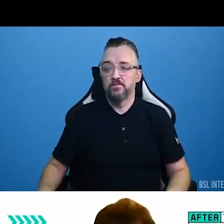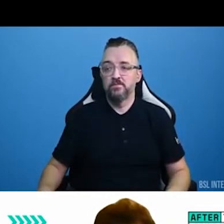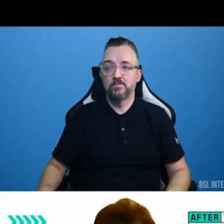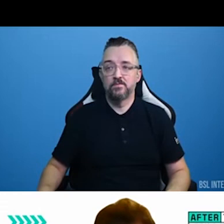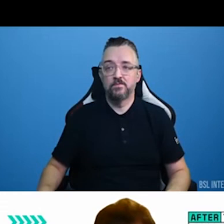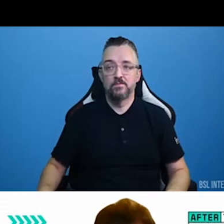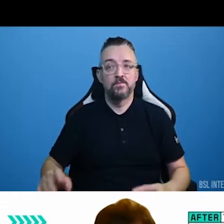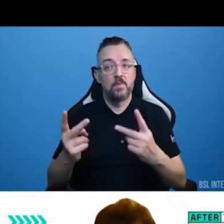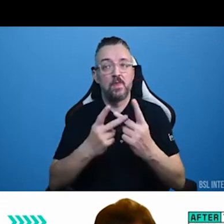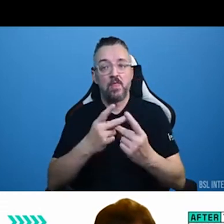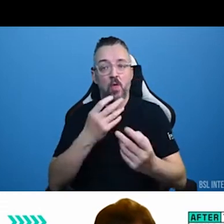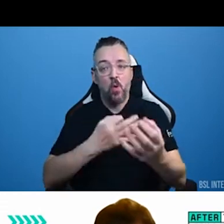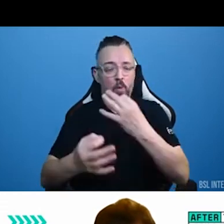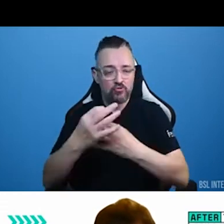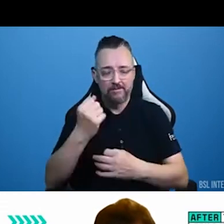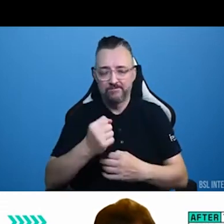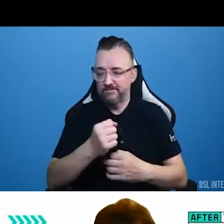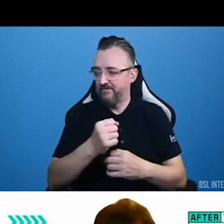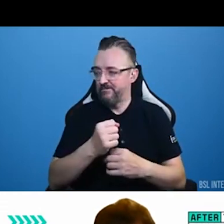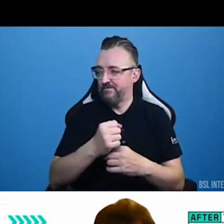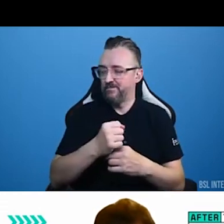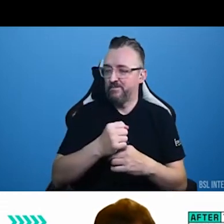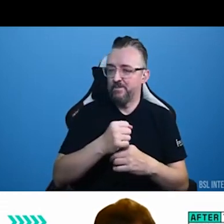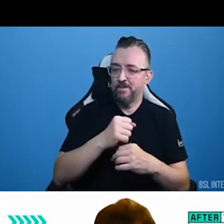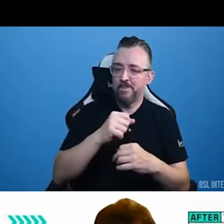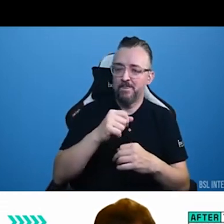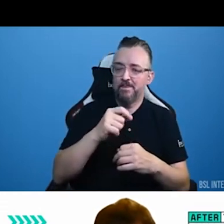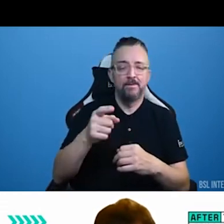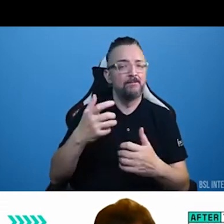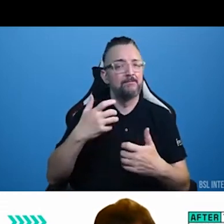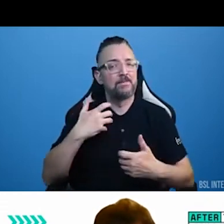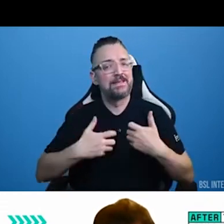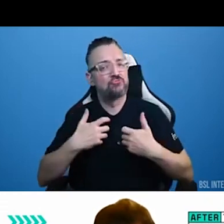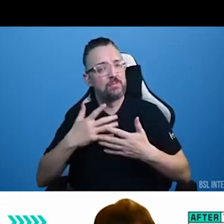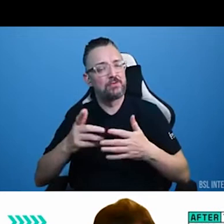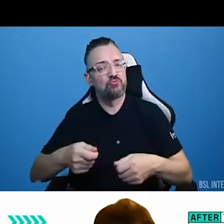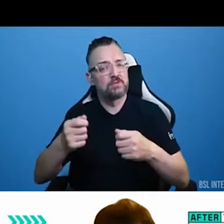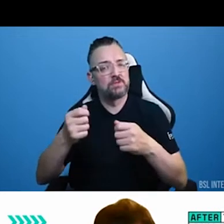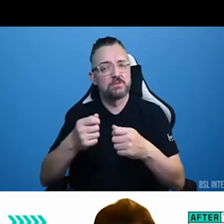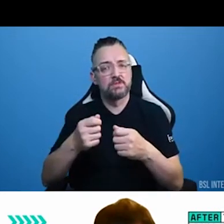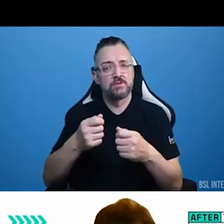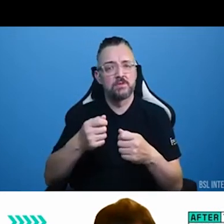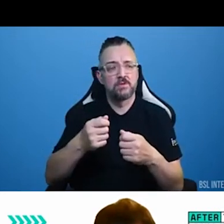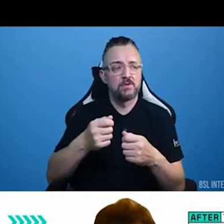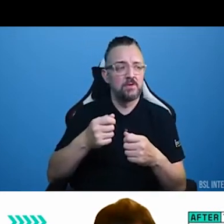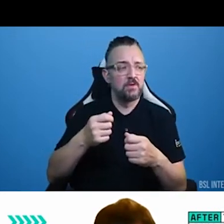and it was a point I thought you raised which was very interesting. There was some commentary on this during COP which is,